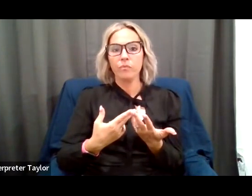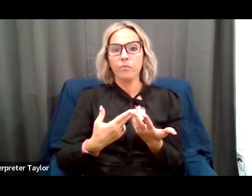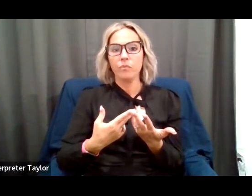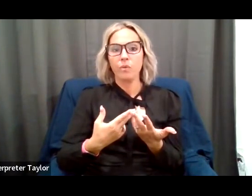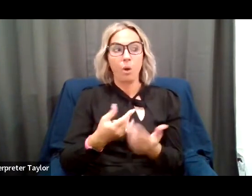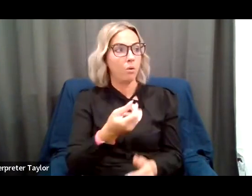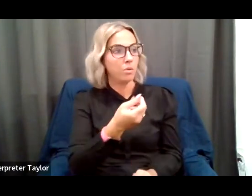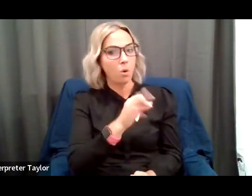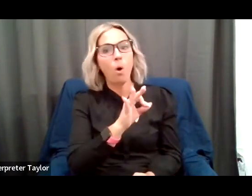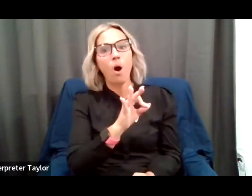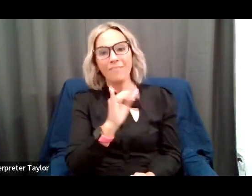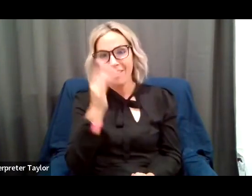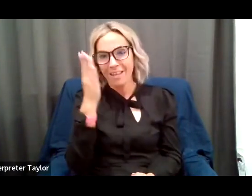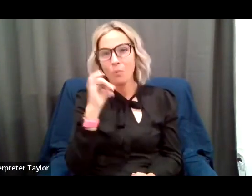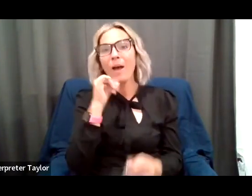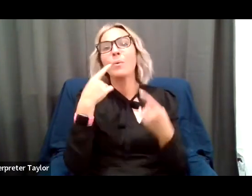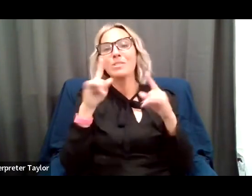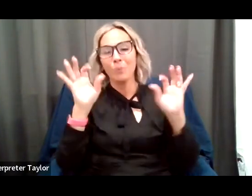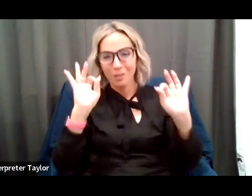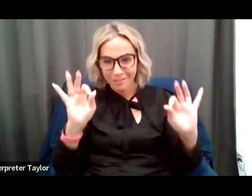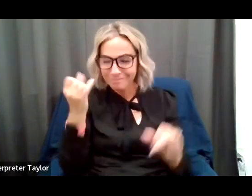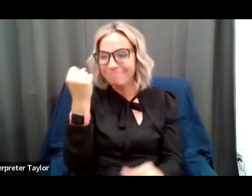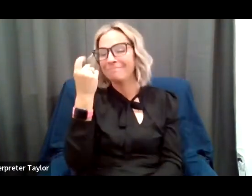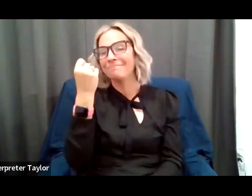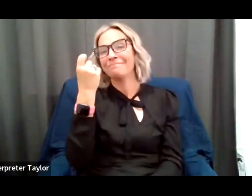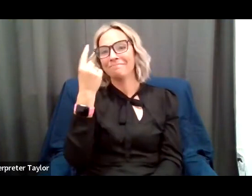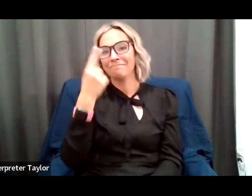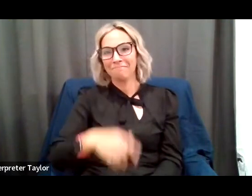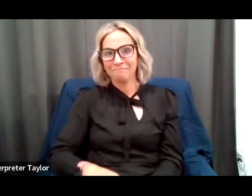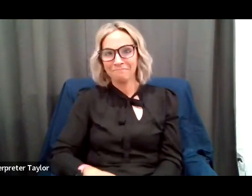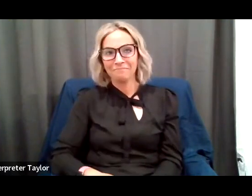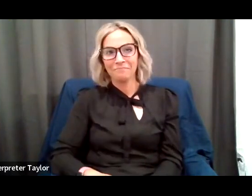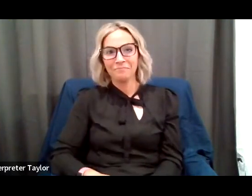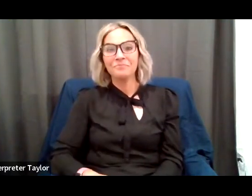that's why it wasn't working haha. Okay.